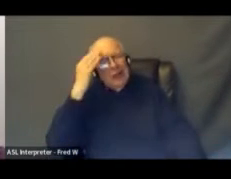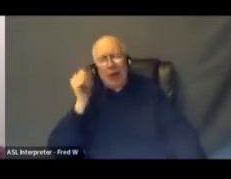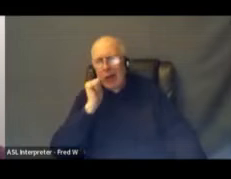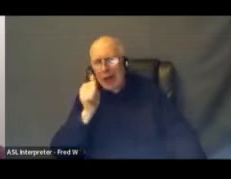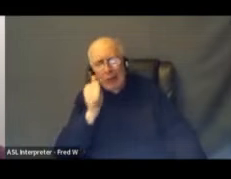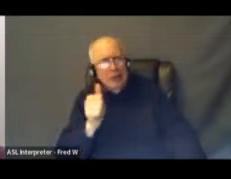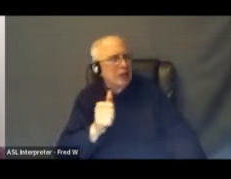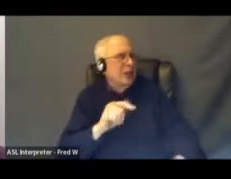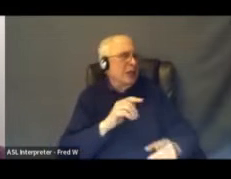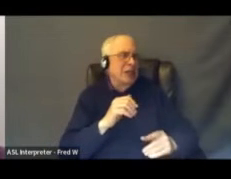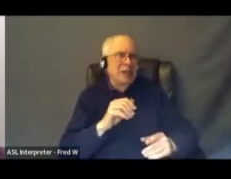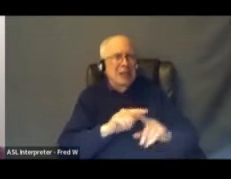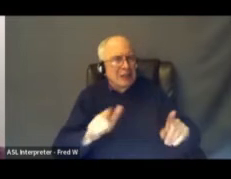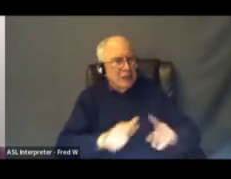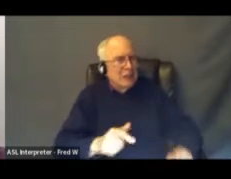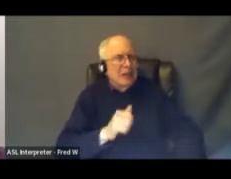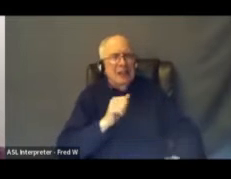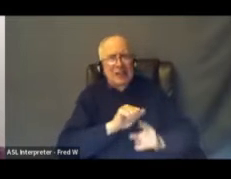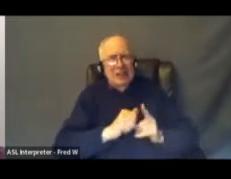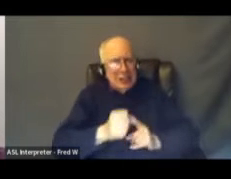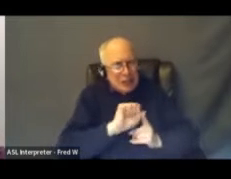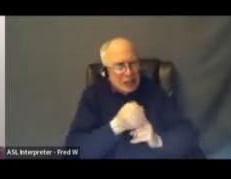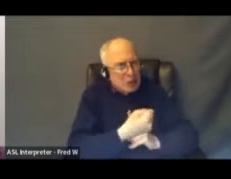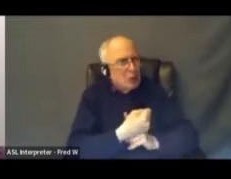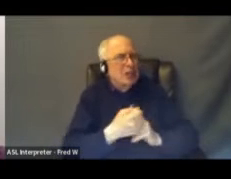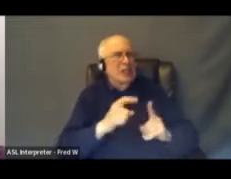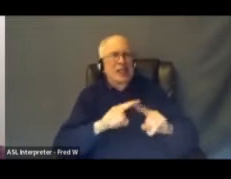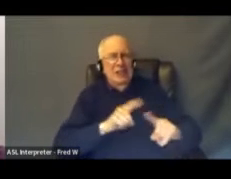different. But in your brain and your body? How do you experience